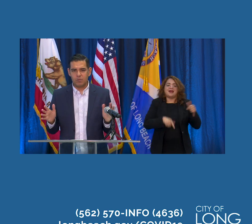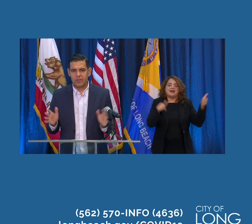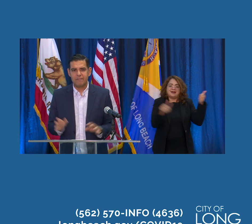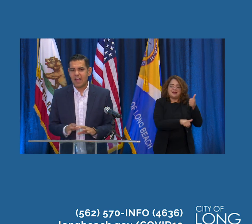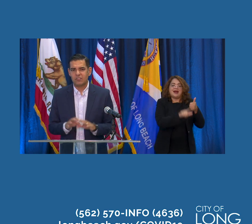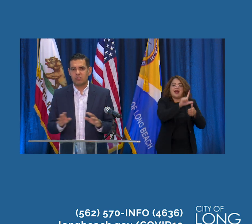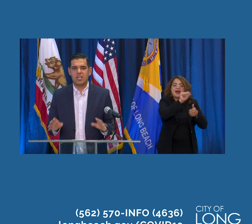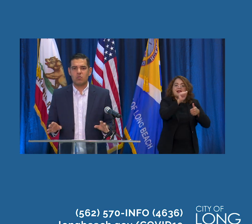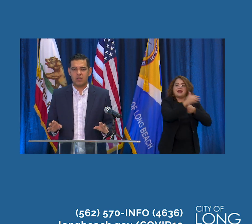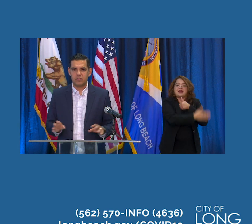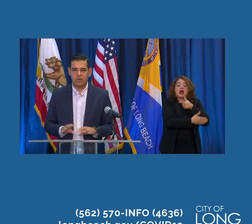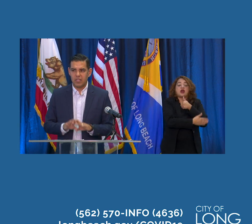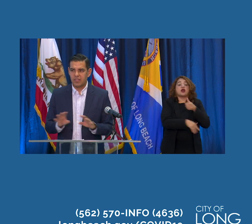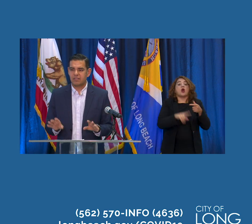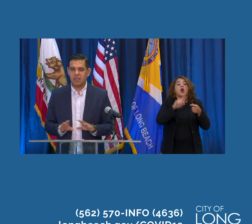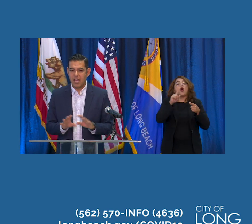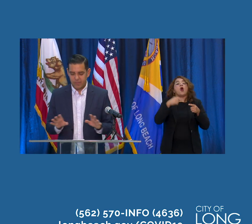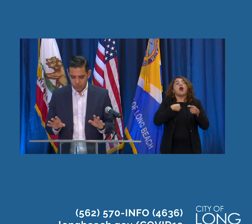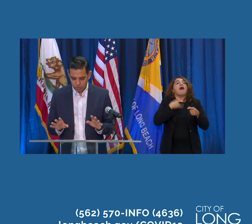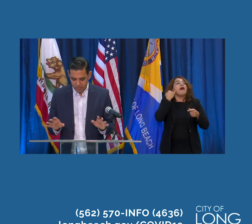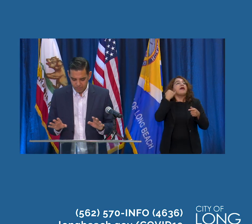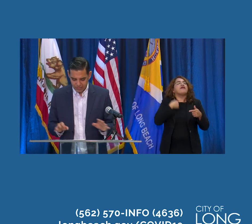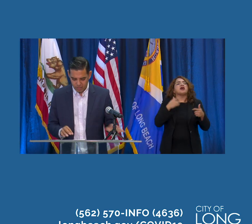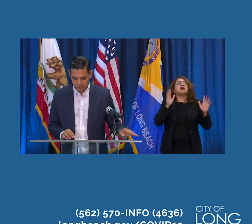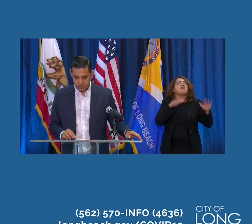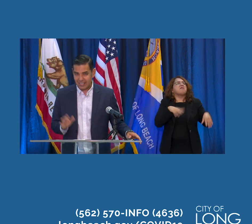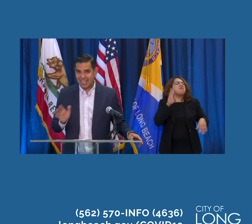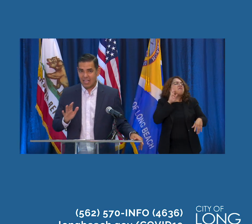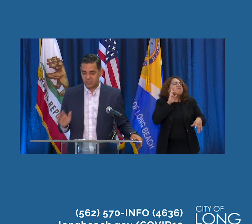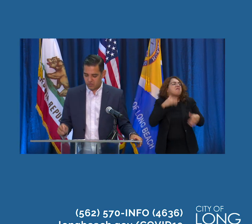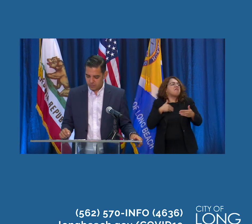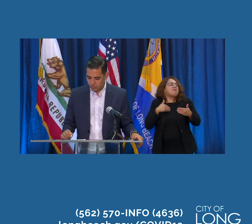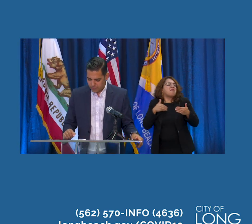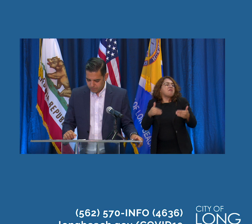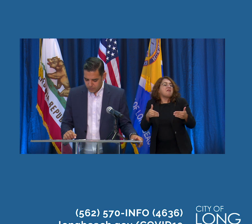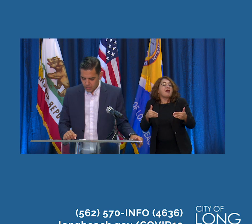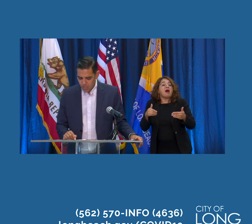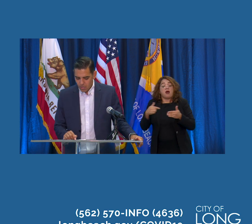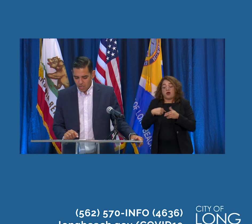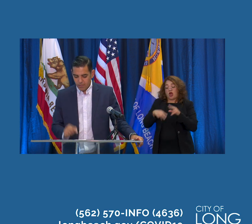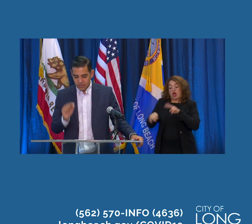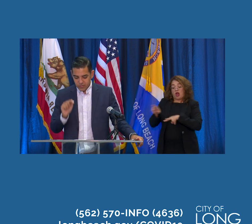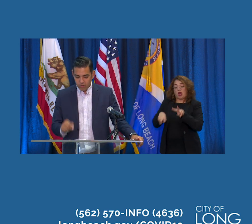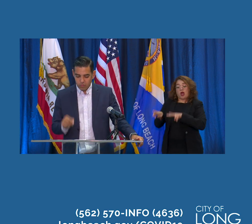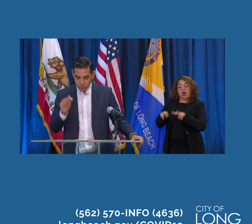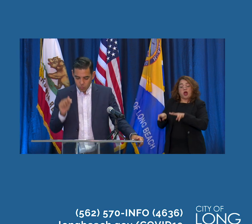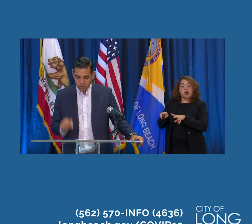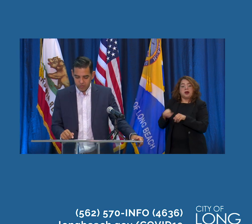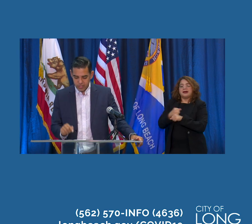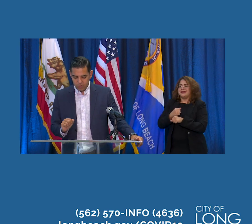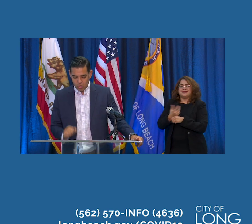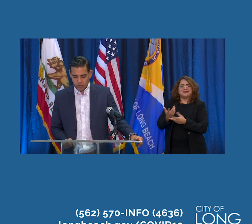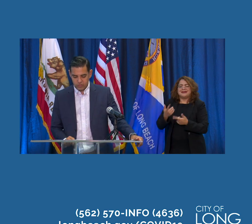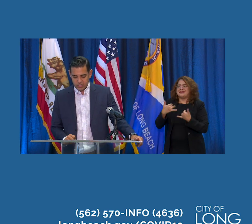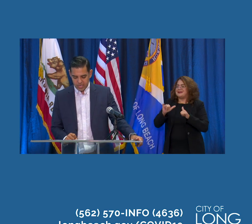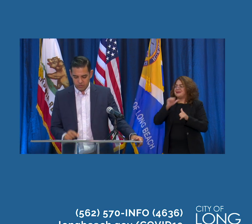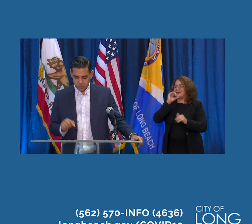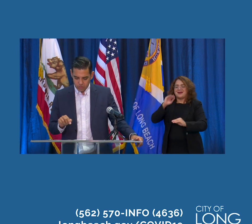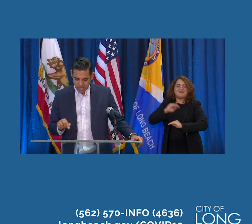to move any faster anyways so that's not having a real impact on this and hasn't at this point. And so what are the, what are those indicators?